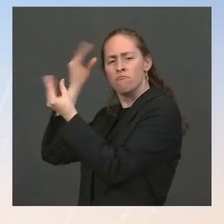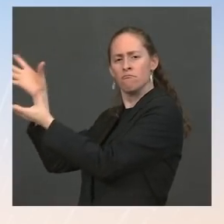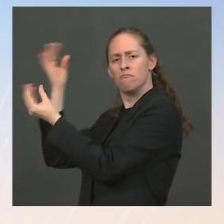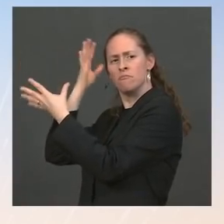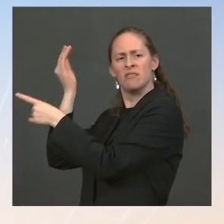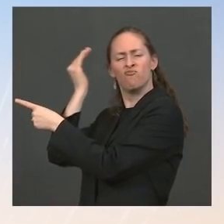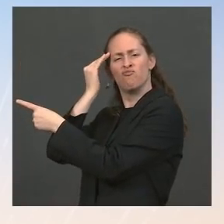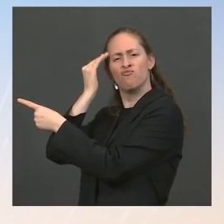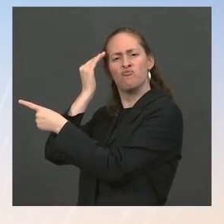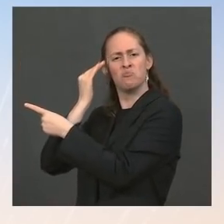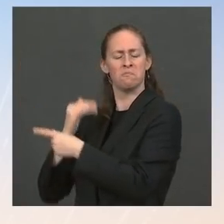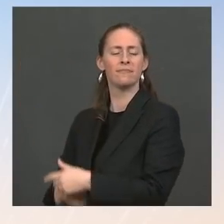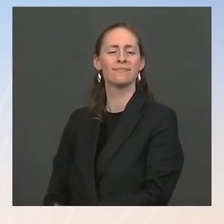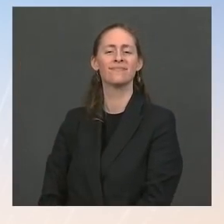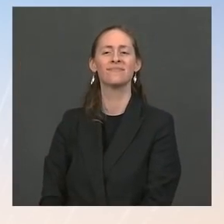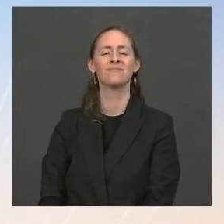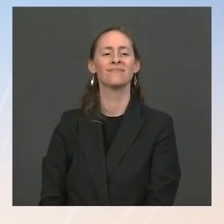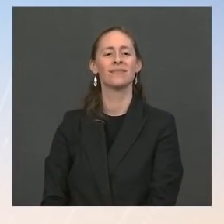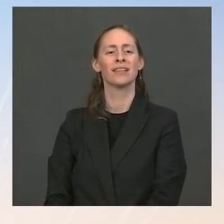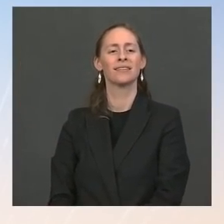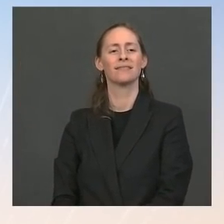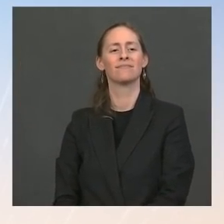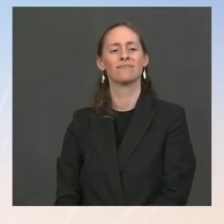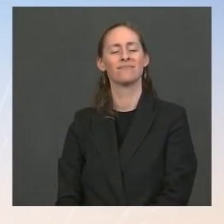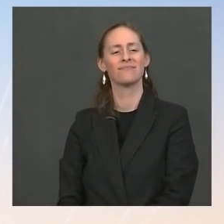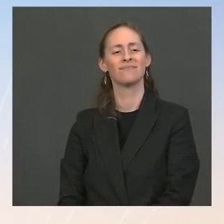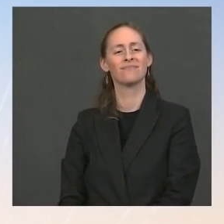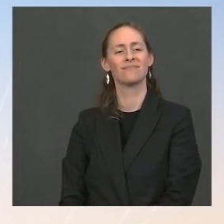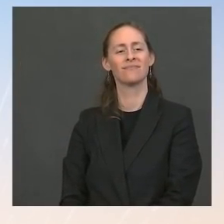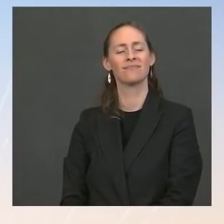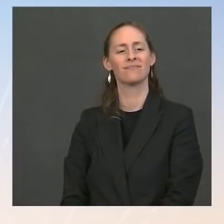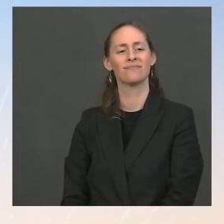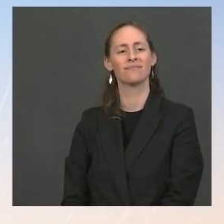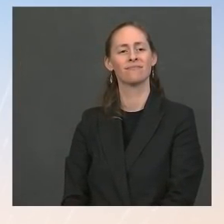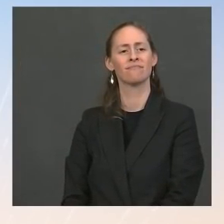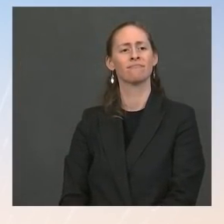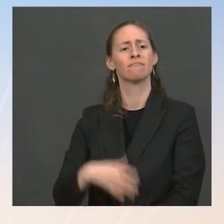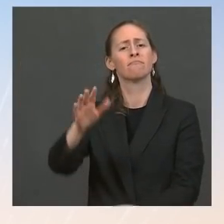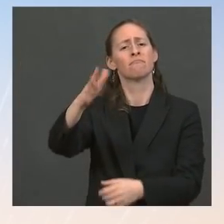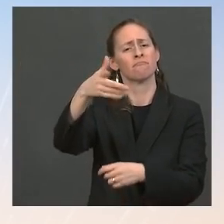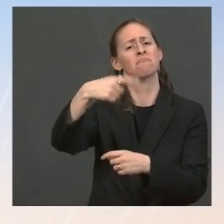And I know there will be -- you know there will be a readout later this evening where they will talk in more detail